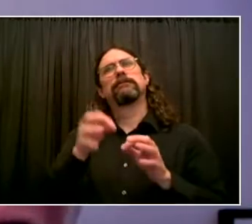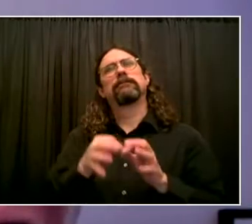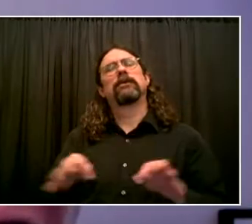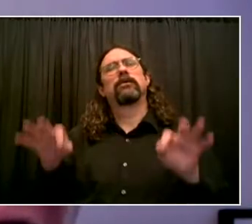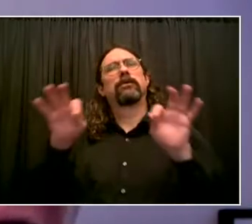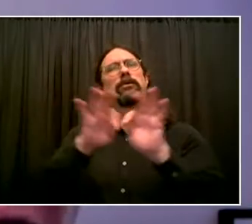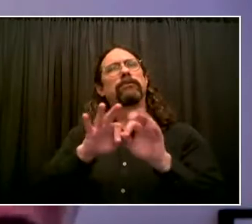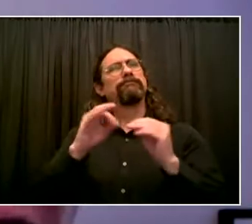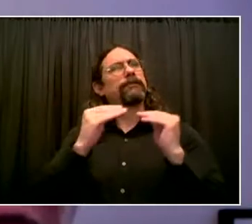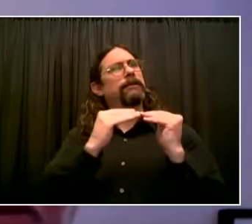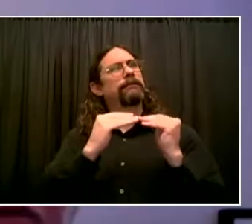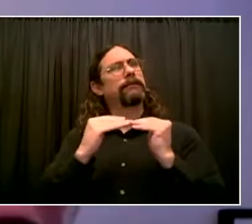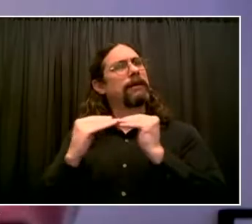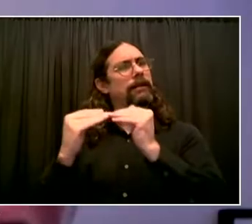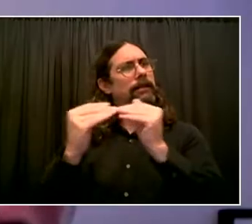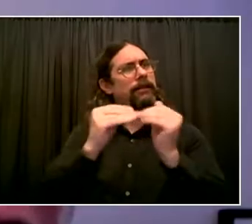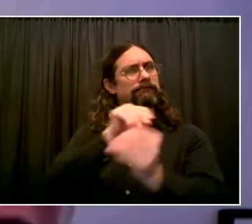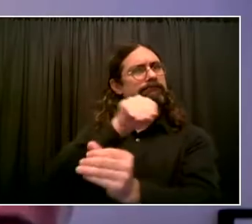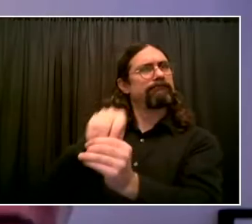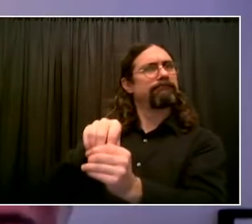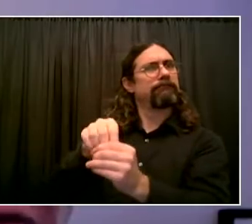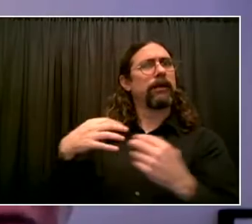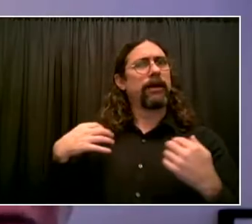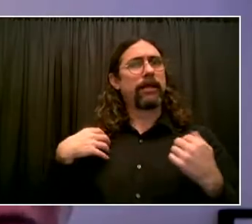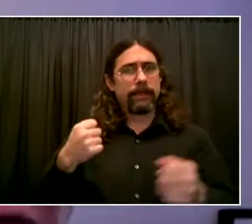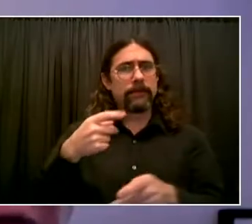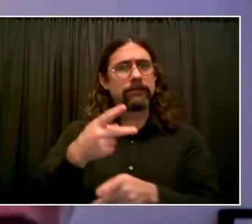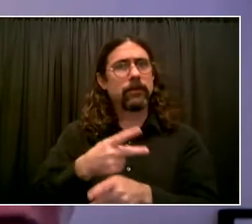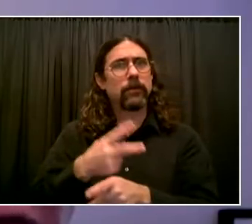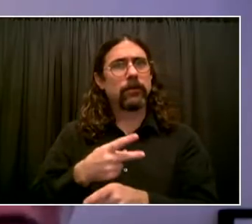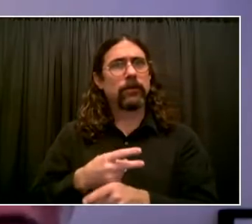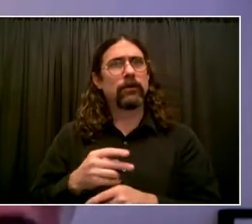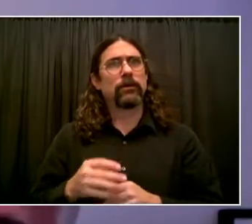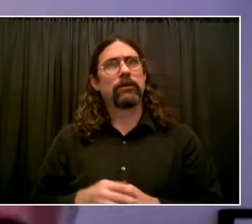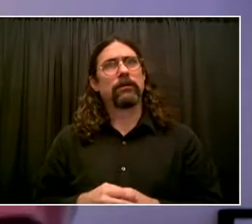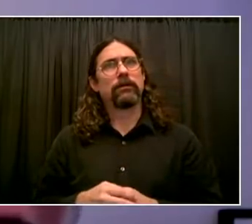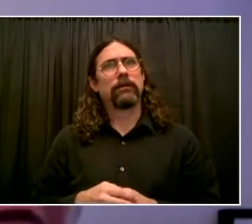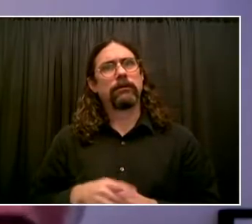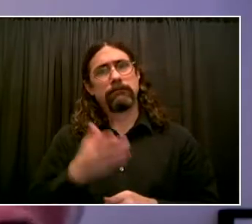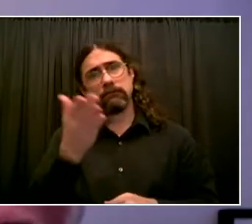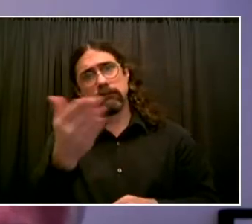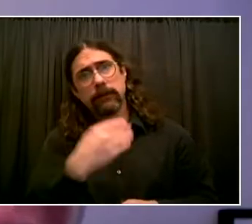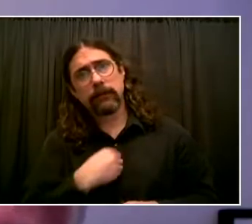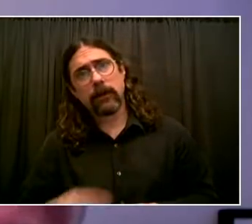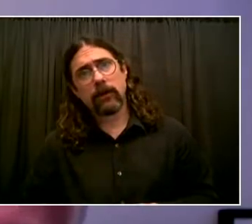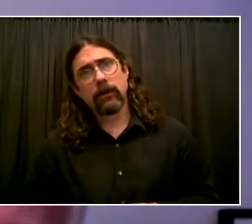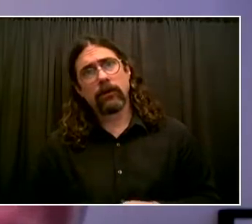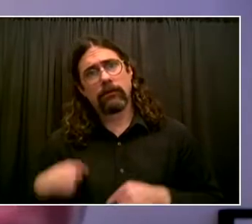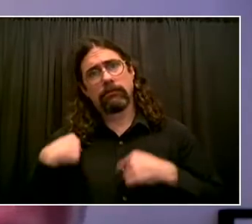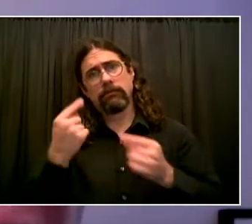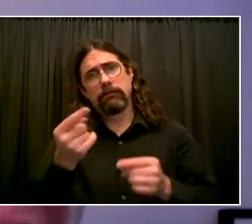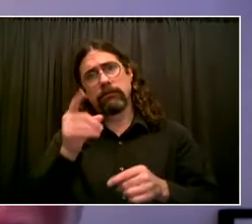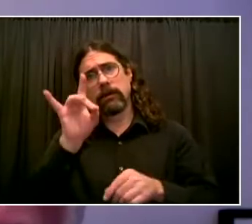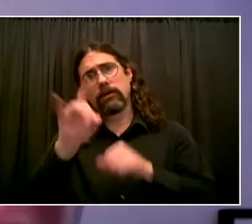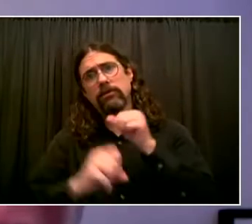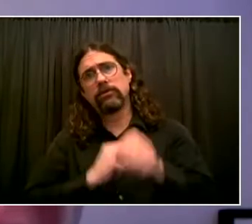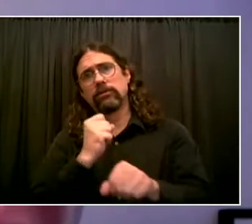PARTNERS. I WANT TO THANK YOU FOR